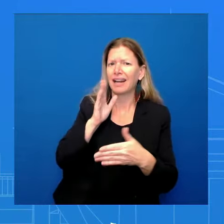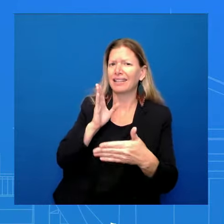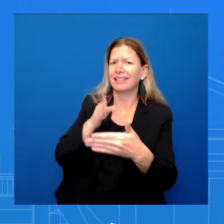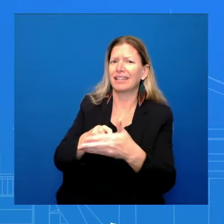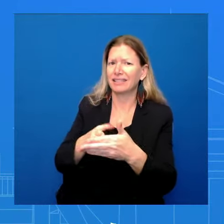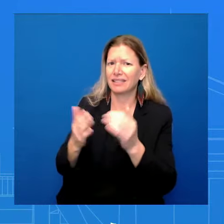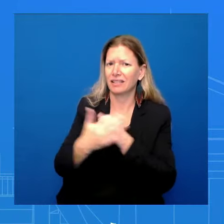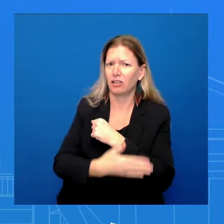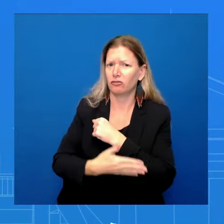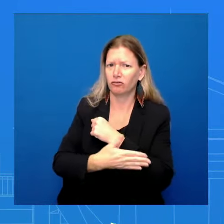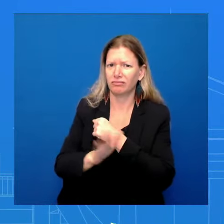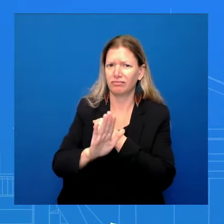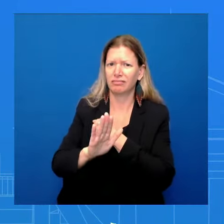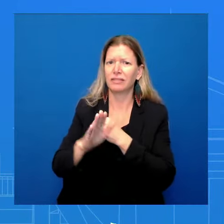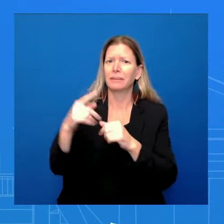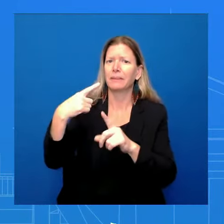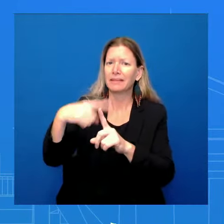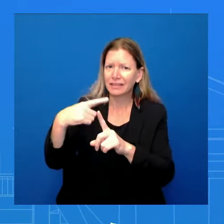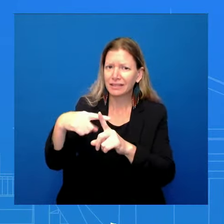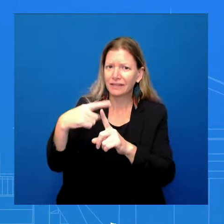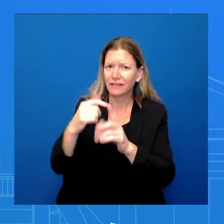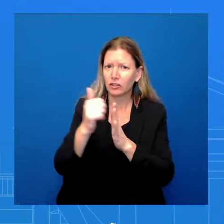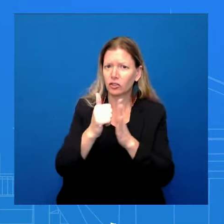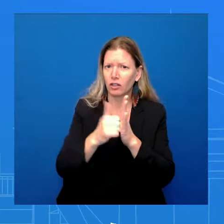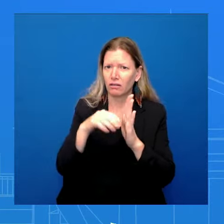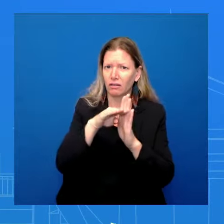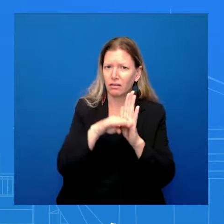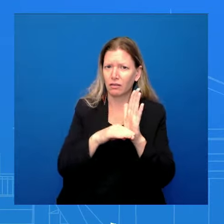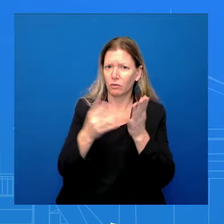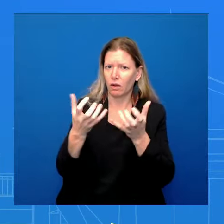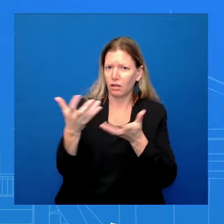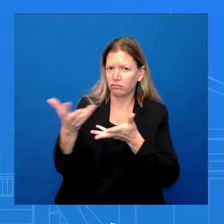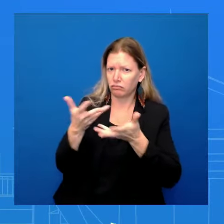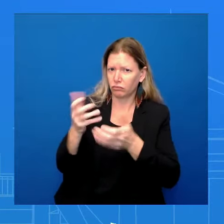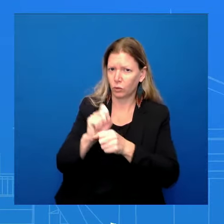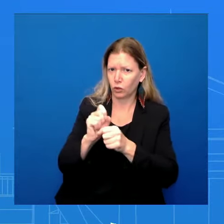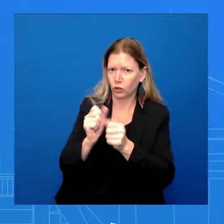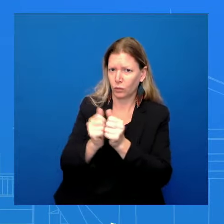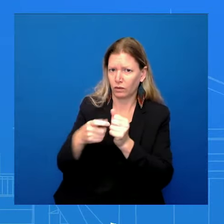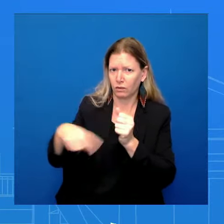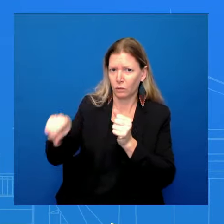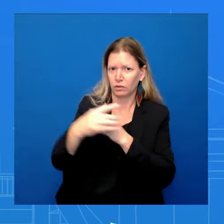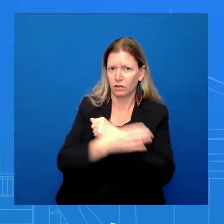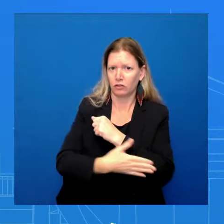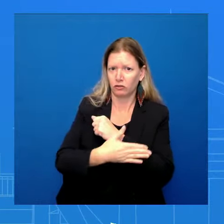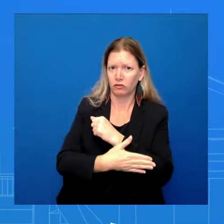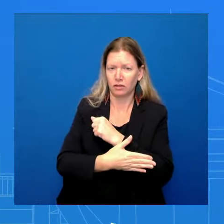And so, on your question of deliverables, we do expect to have a joint statement at the end of it that will lay out, in key areas,